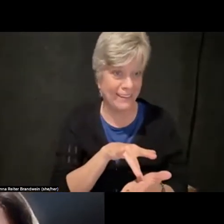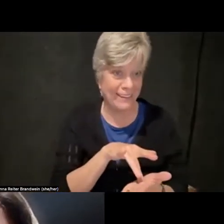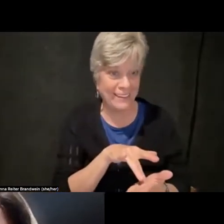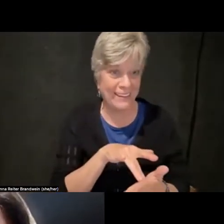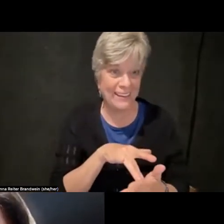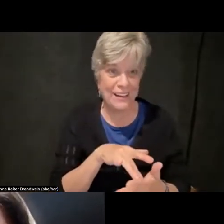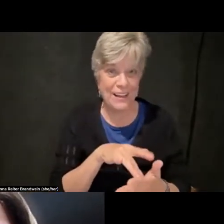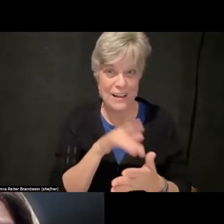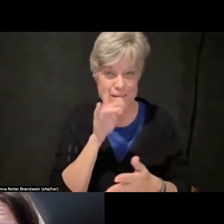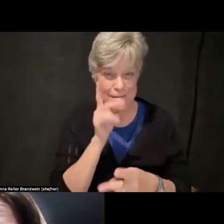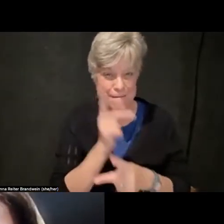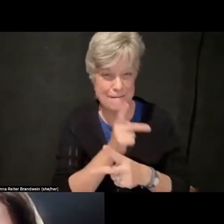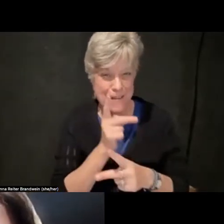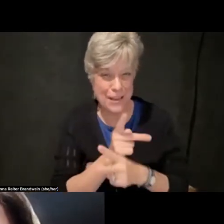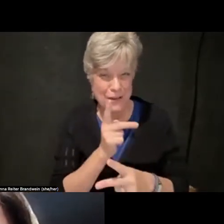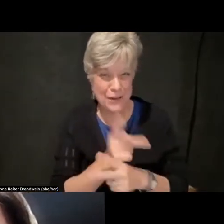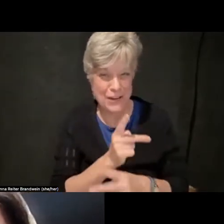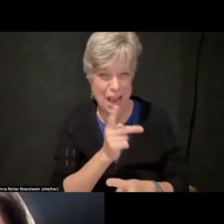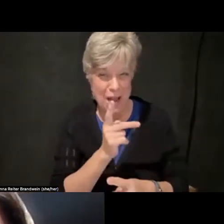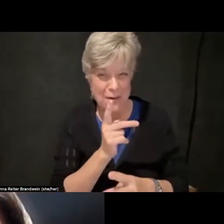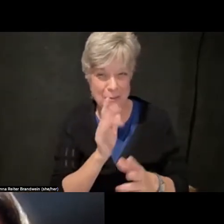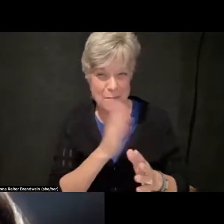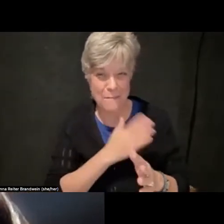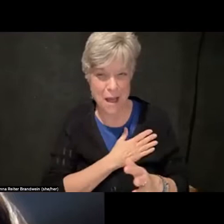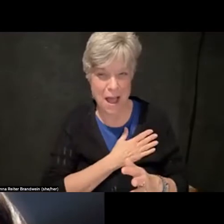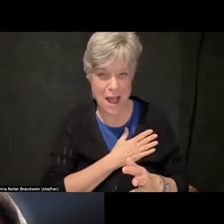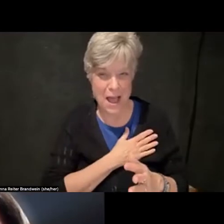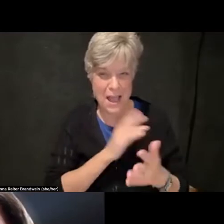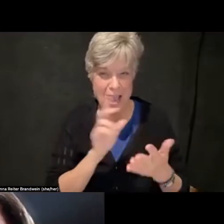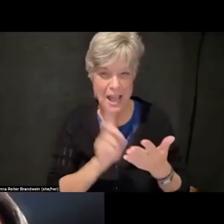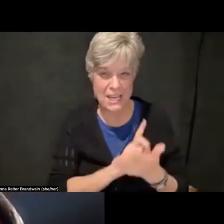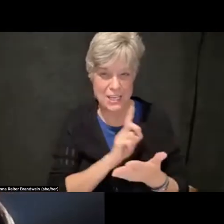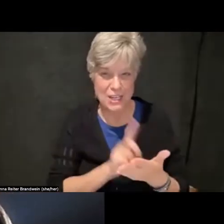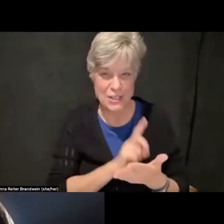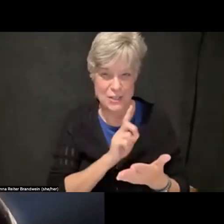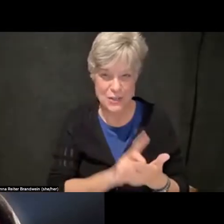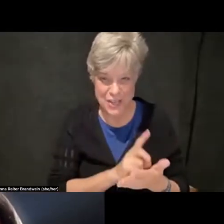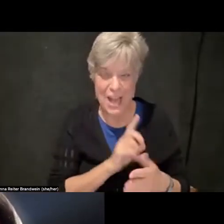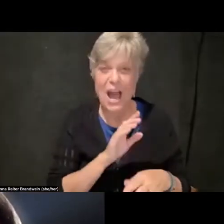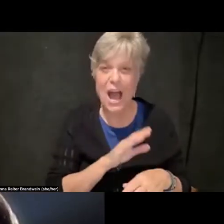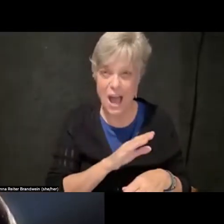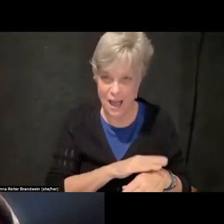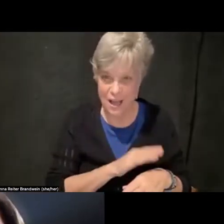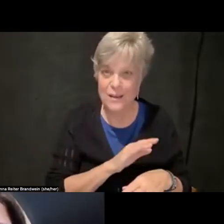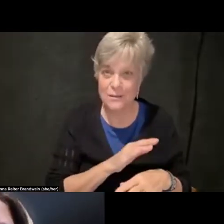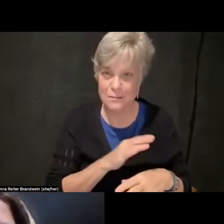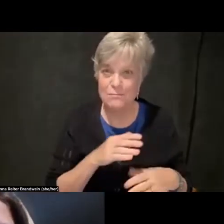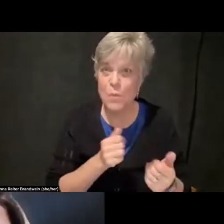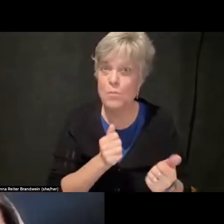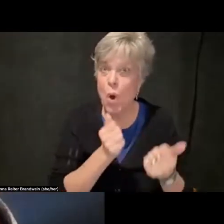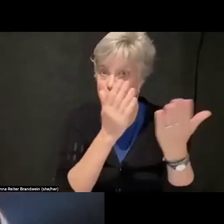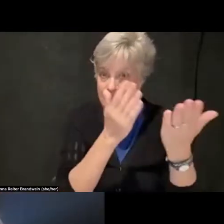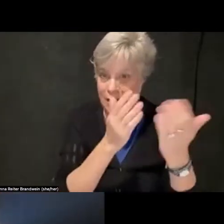my dissertation proposal, which I am planning to do on DCCs. Toni knows, 'cause I've been chatting with with Toni.